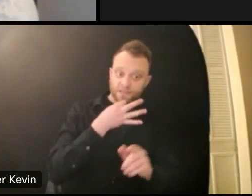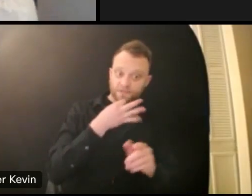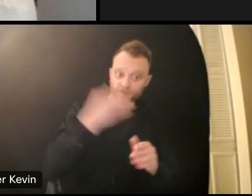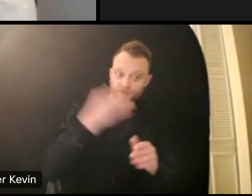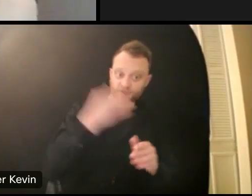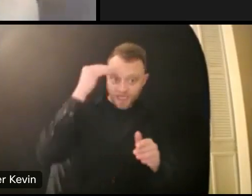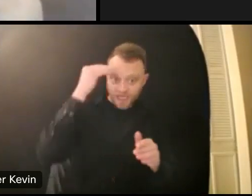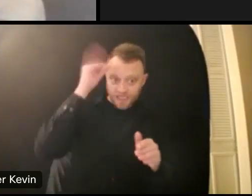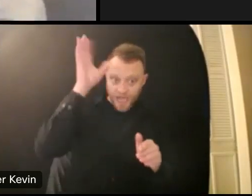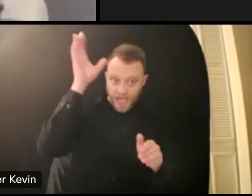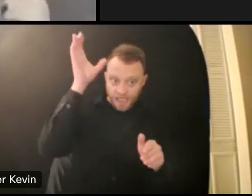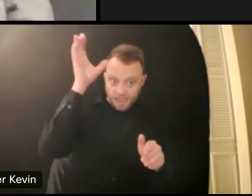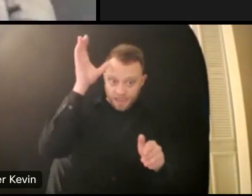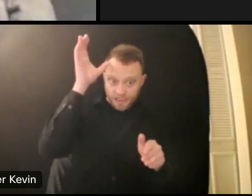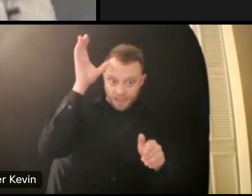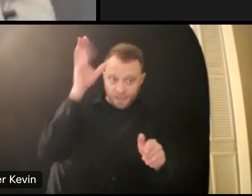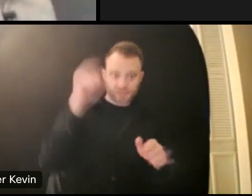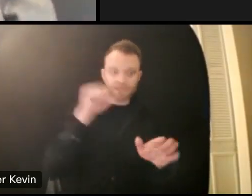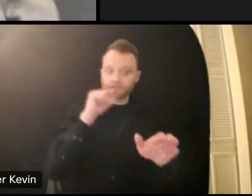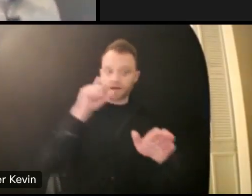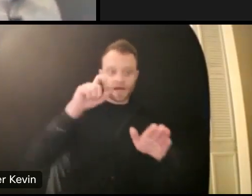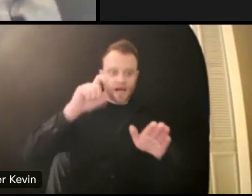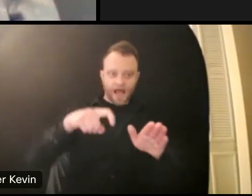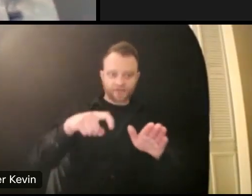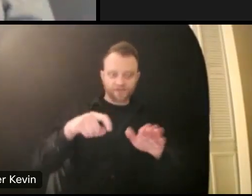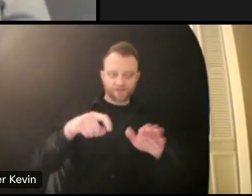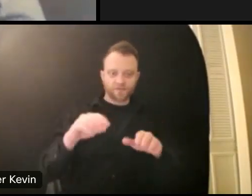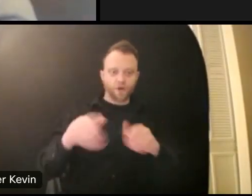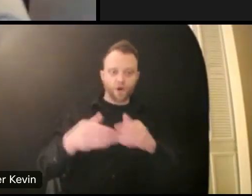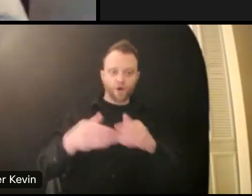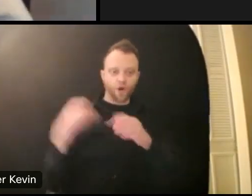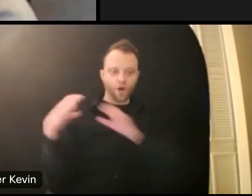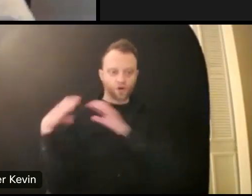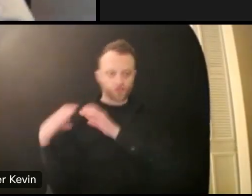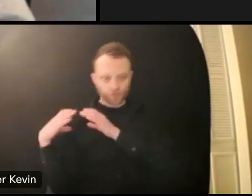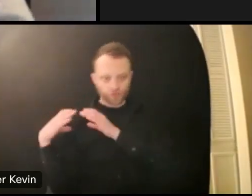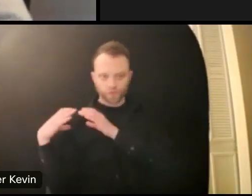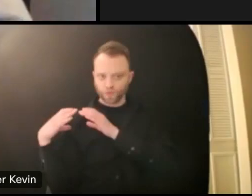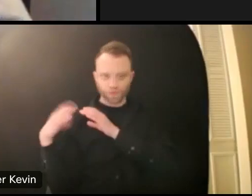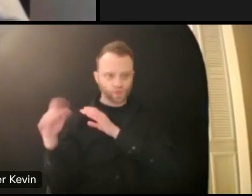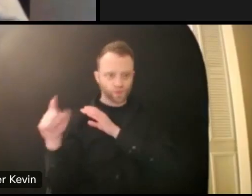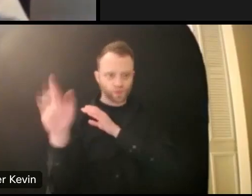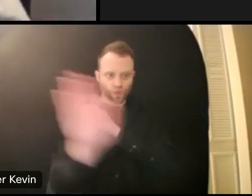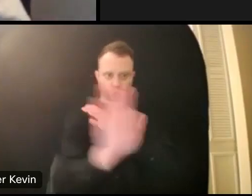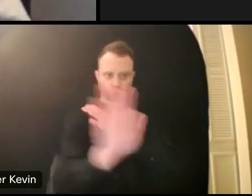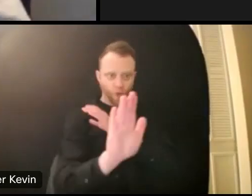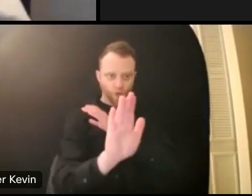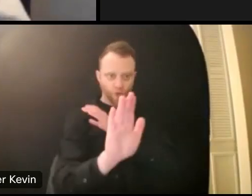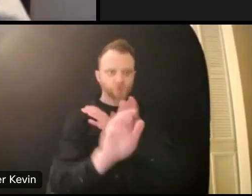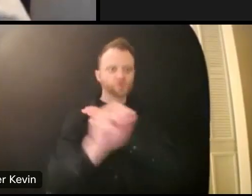have to be as much work as you think it is and that can also help, too - and I'm thinking more